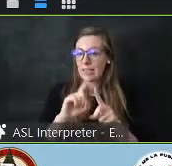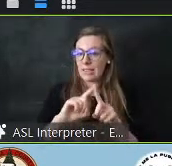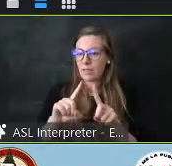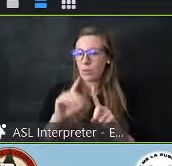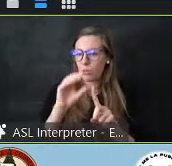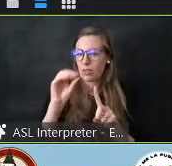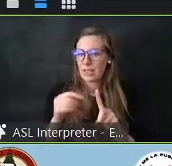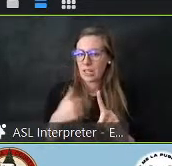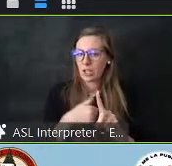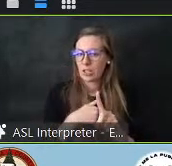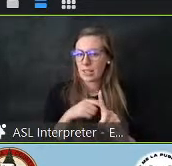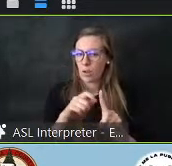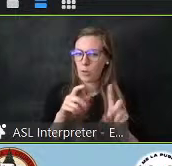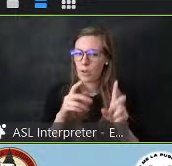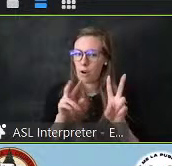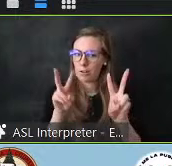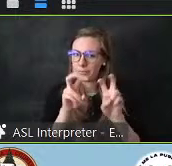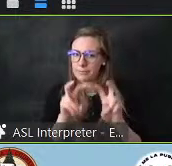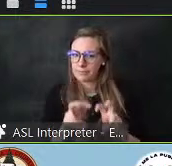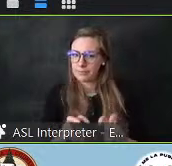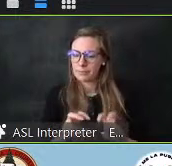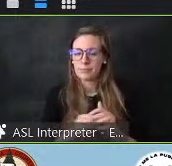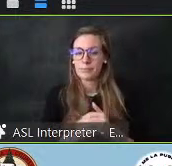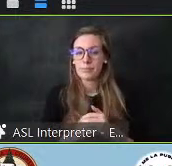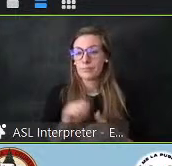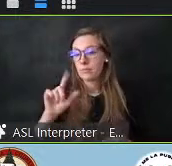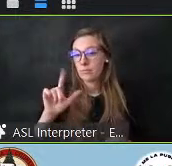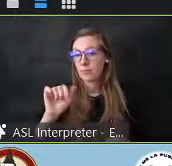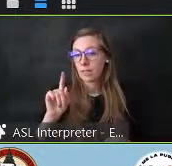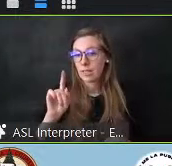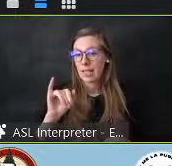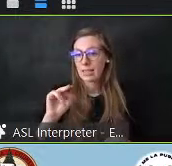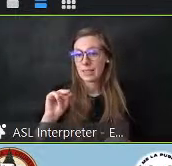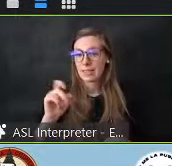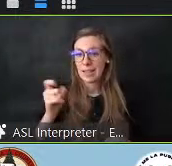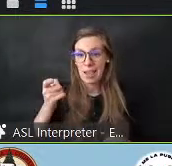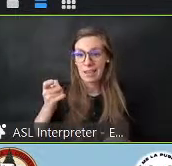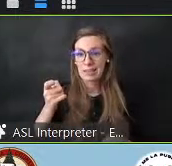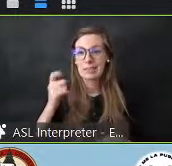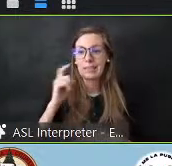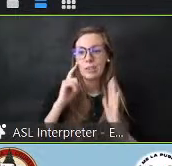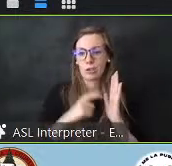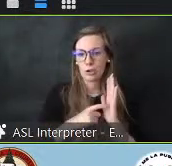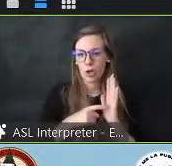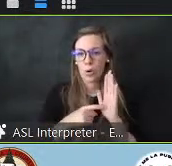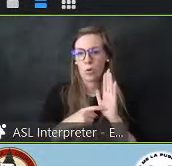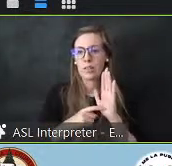So the Latino community have increased it,